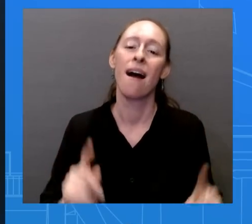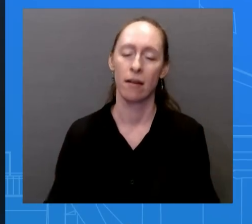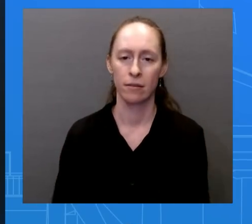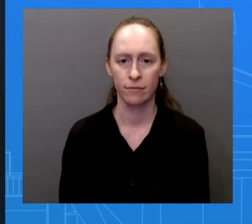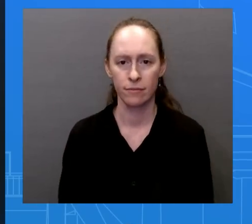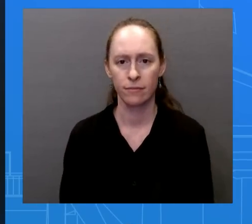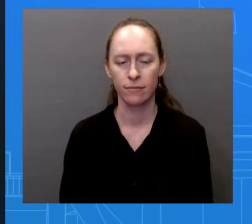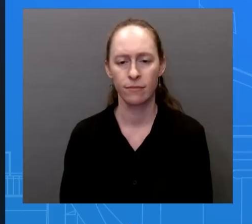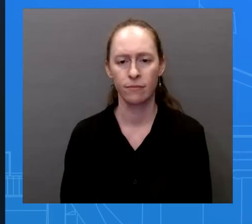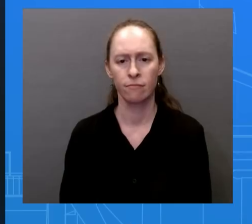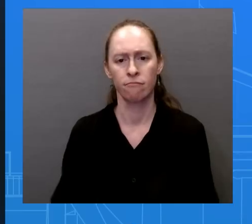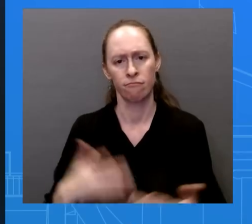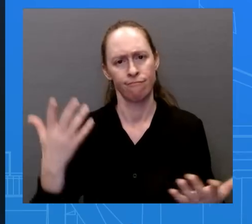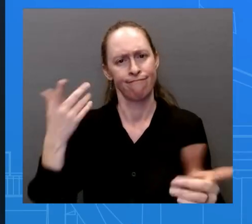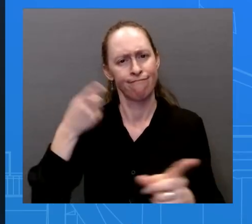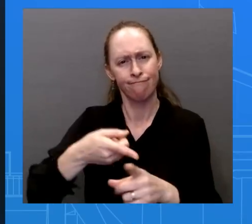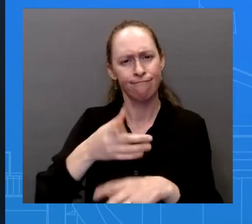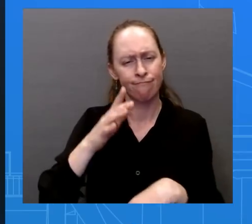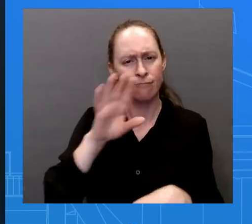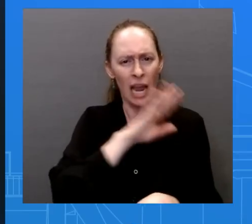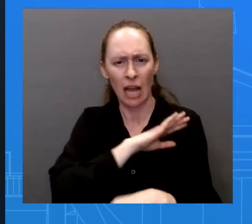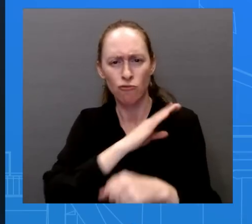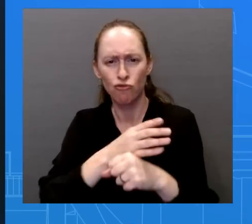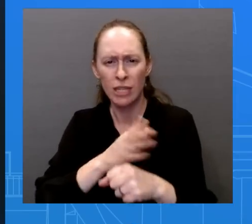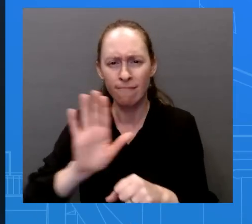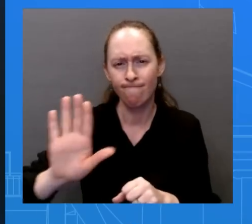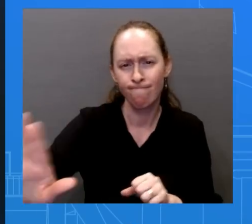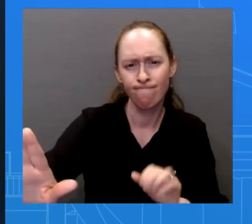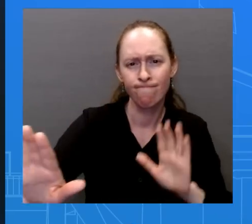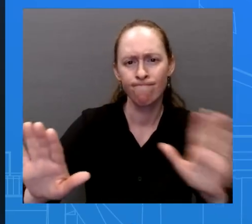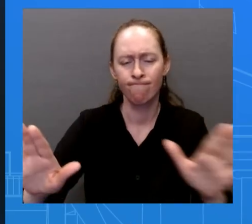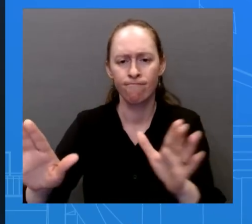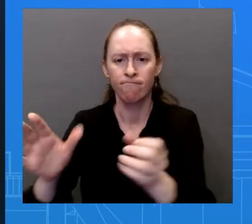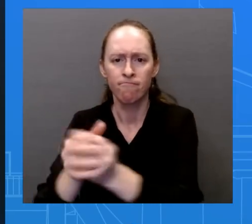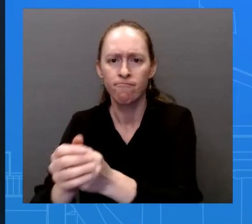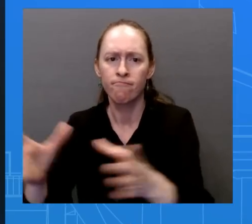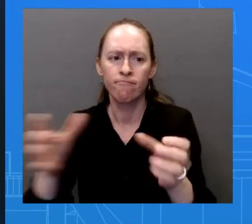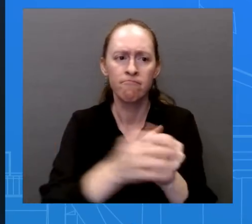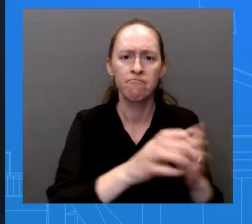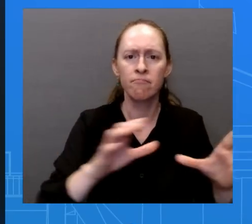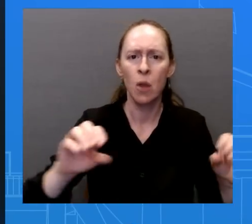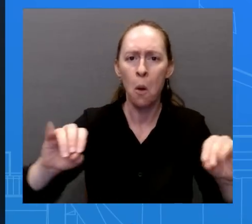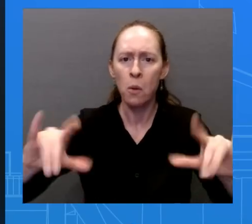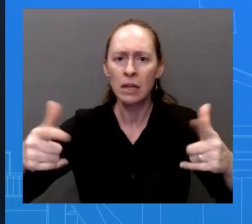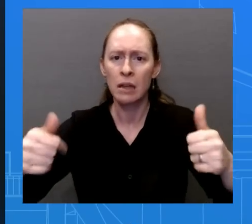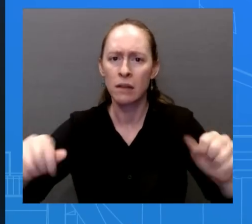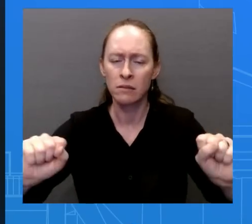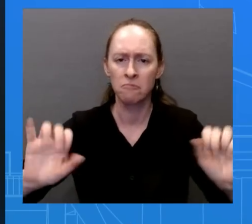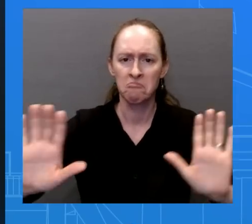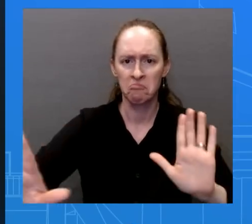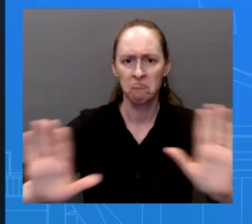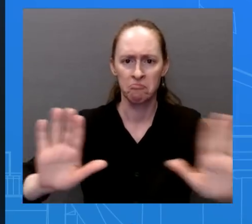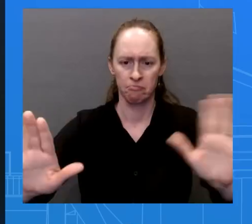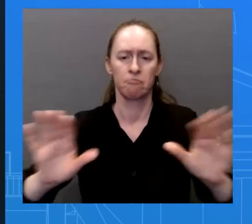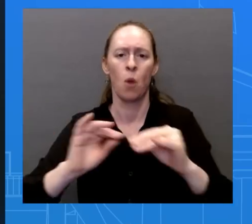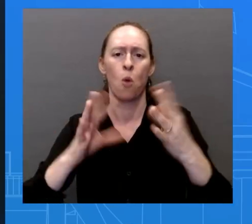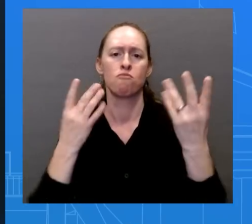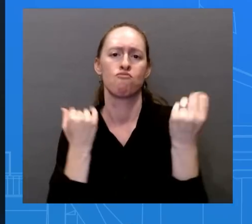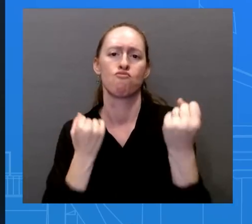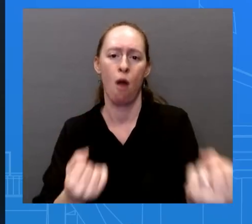setting the stage for a more stable and prosperous region and harnessing vital new energy resources for the world.